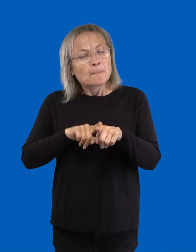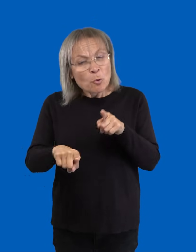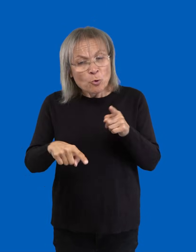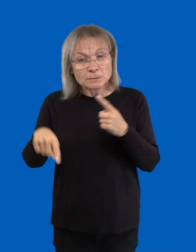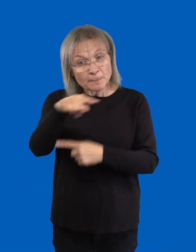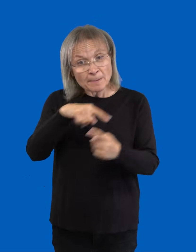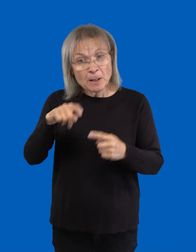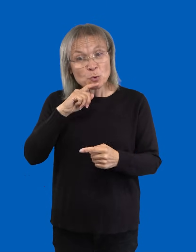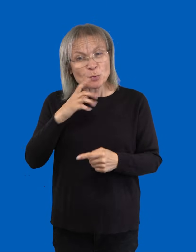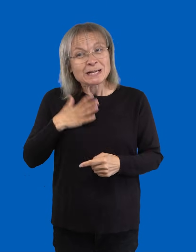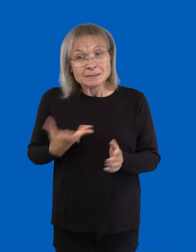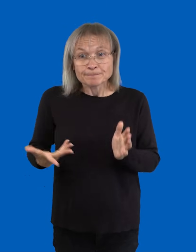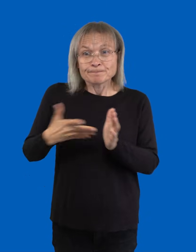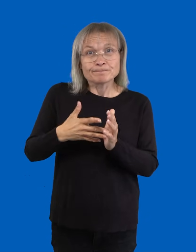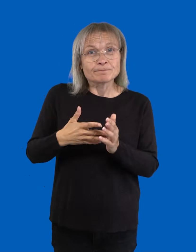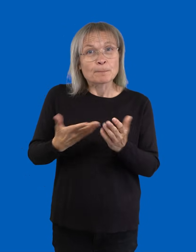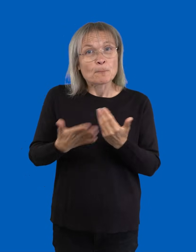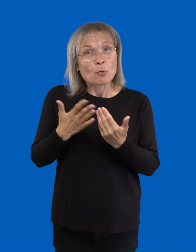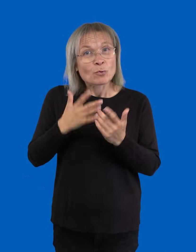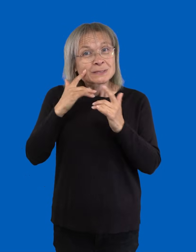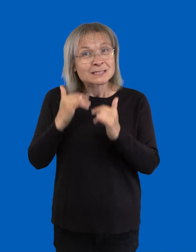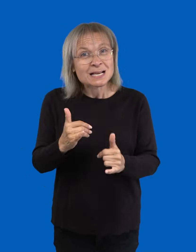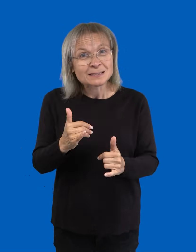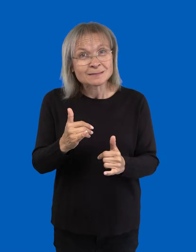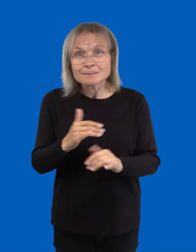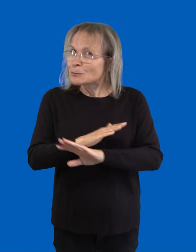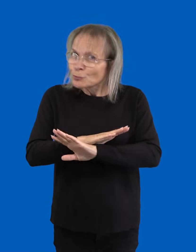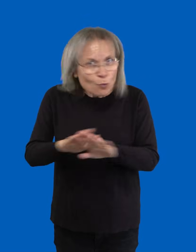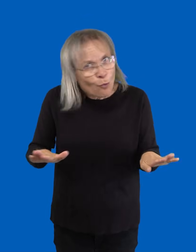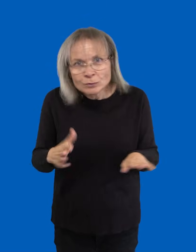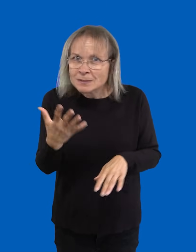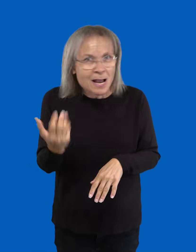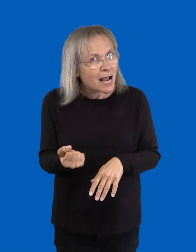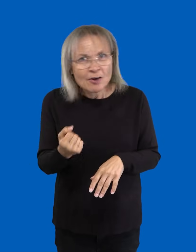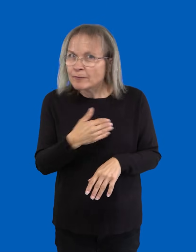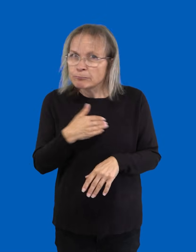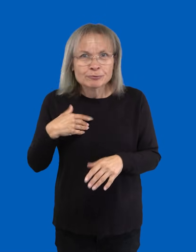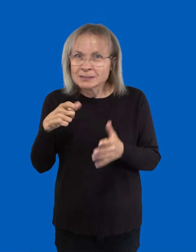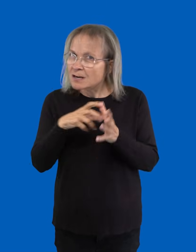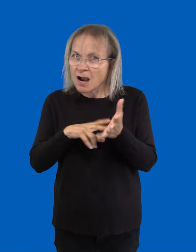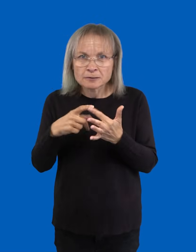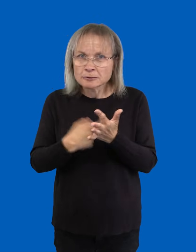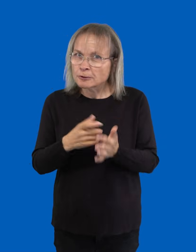Most people who need further tests do not have breast cancer.